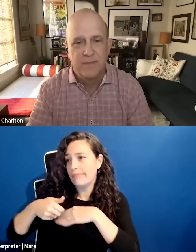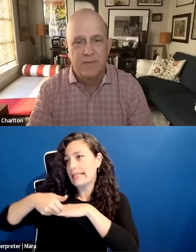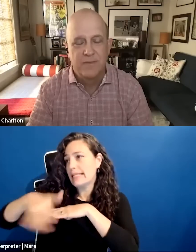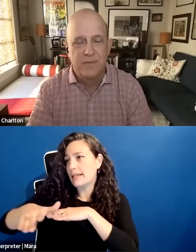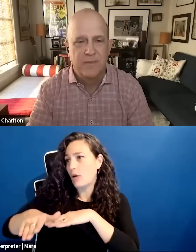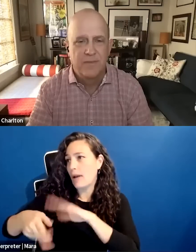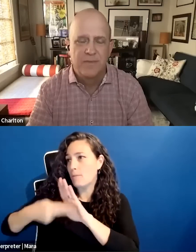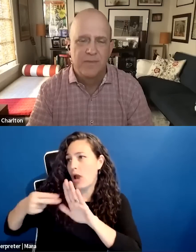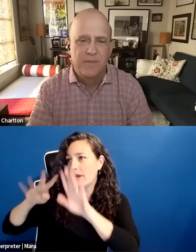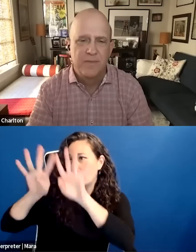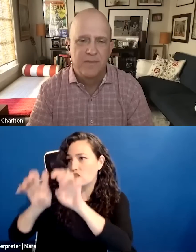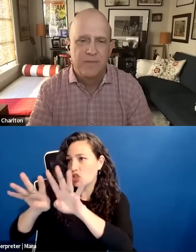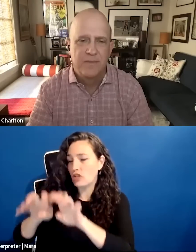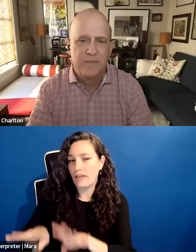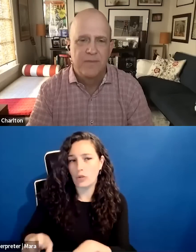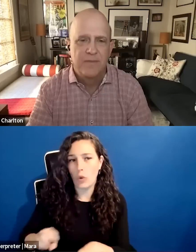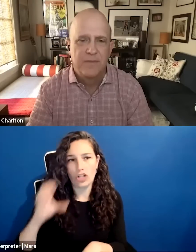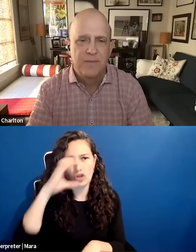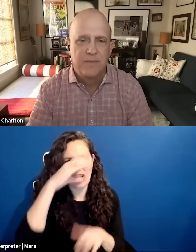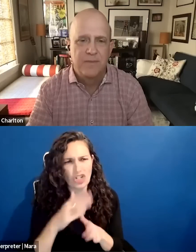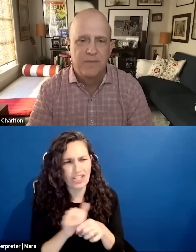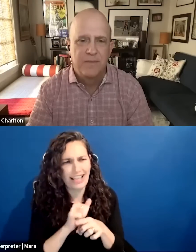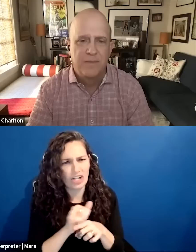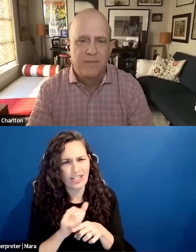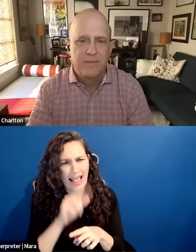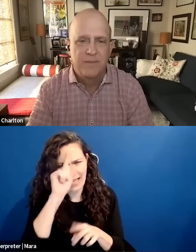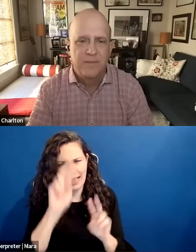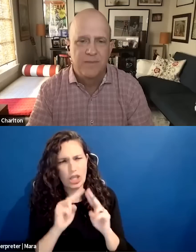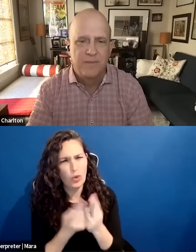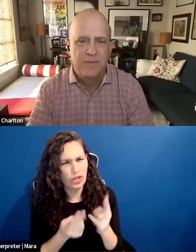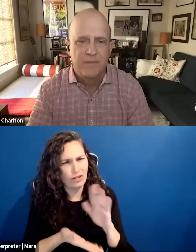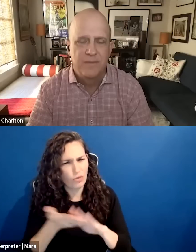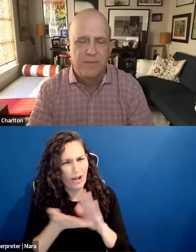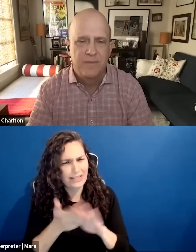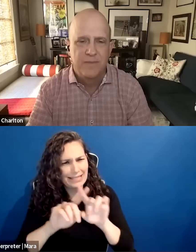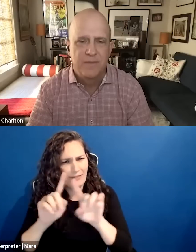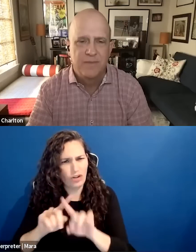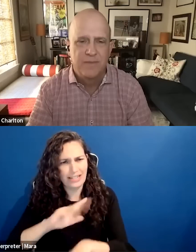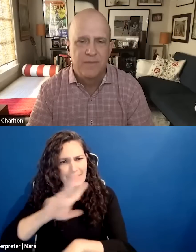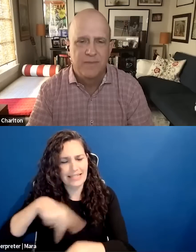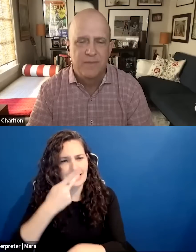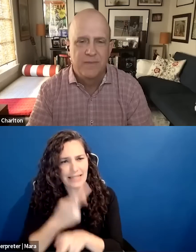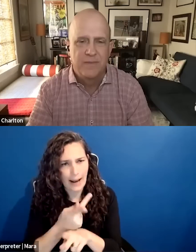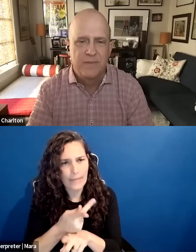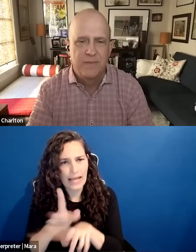where I think the union runs these two where it's like kind of this typecasting exercise. So that's really valuable.